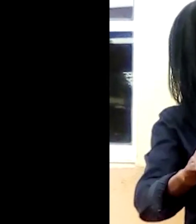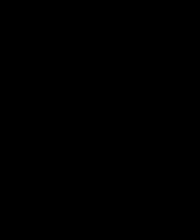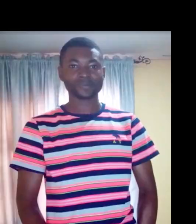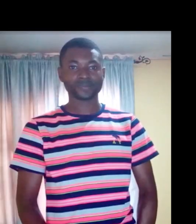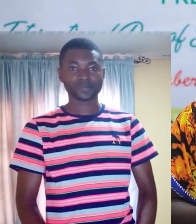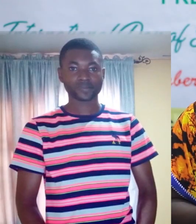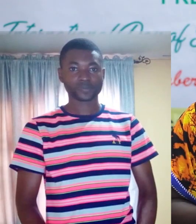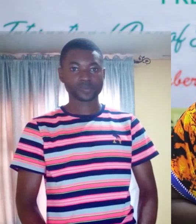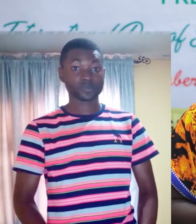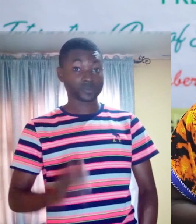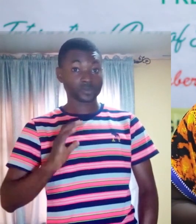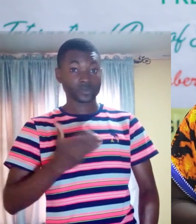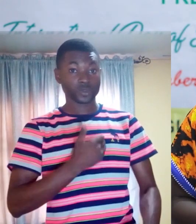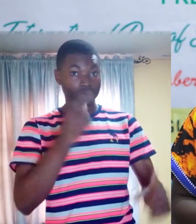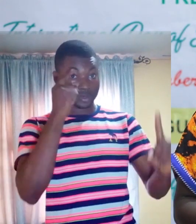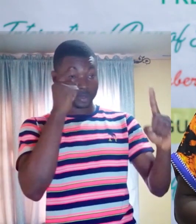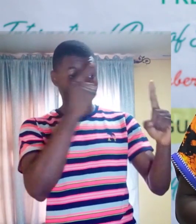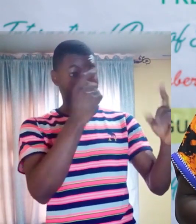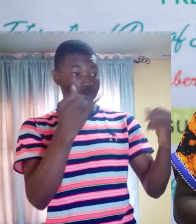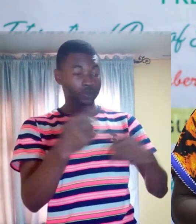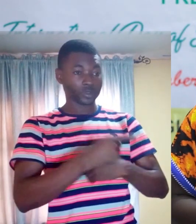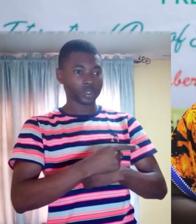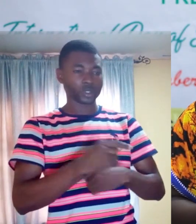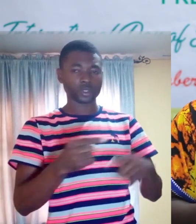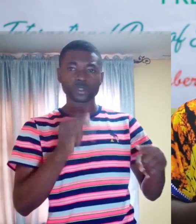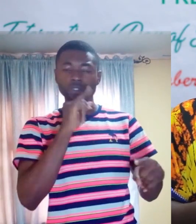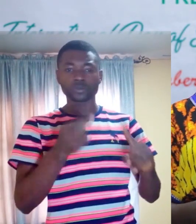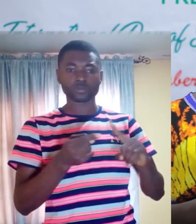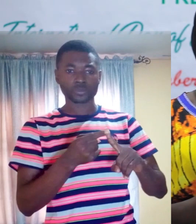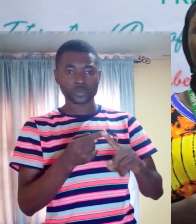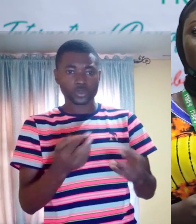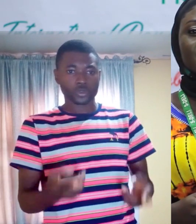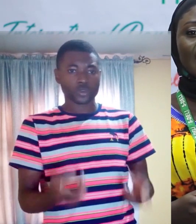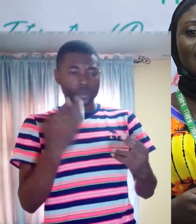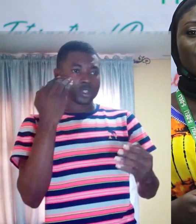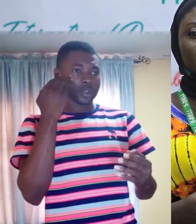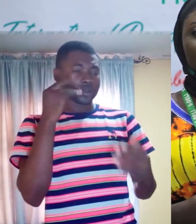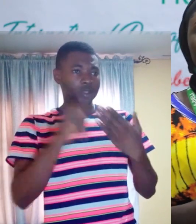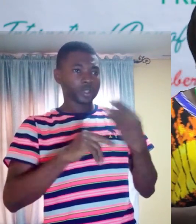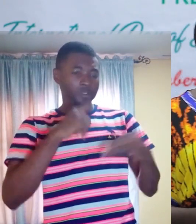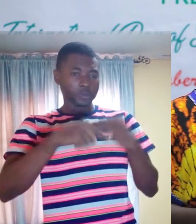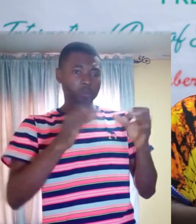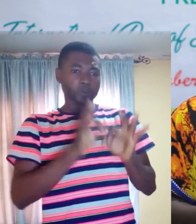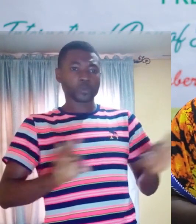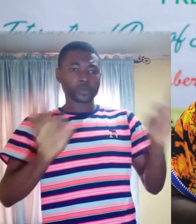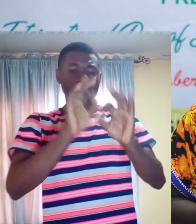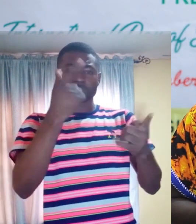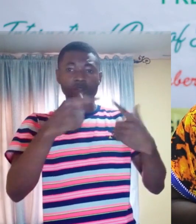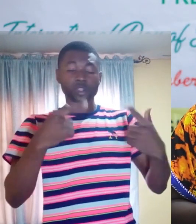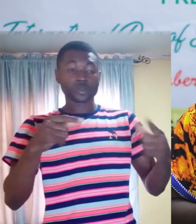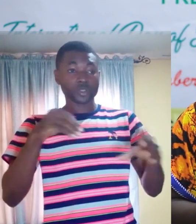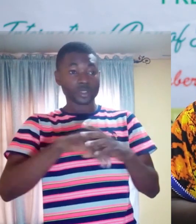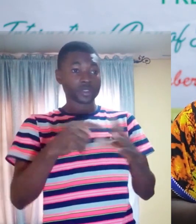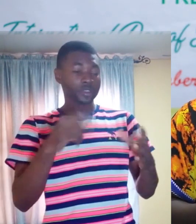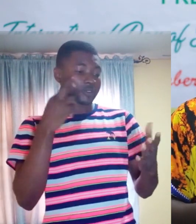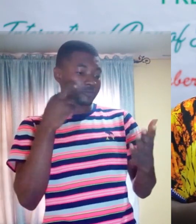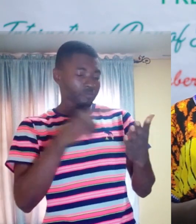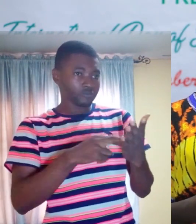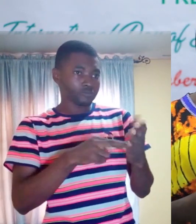Our aim today is to raise awareness about the importance of Sign Language in the full realization of the human rights of people who are deaf, to bring home and sustain the